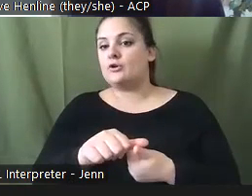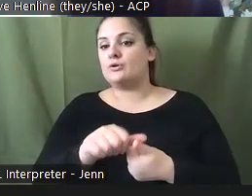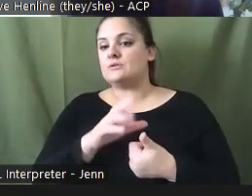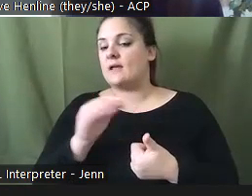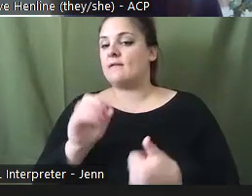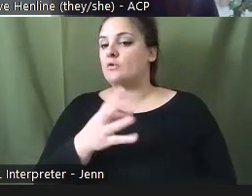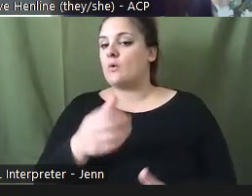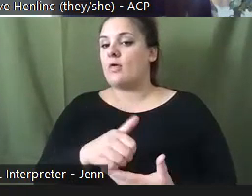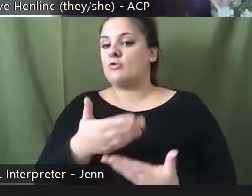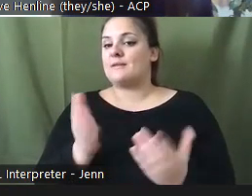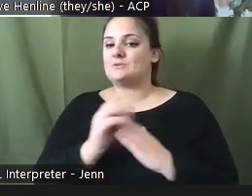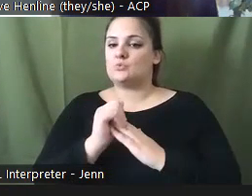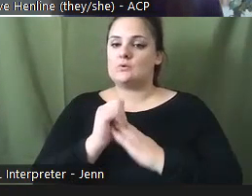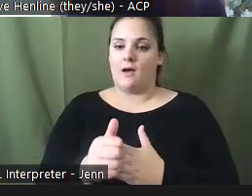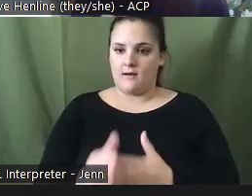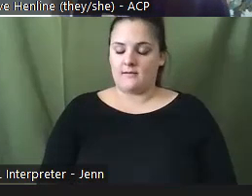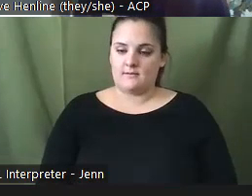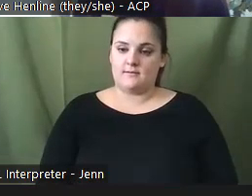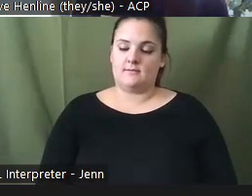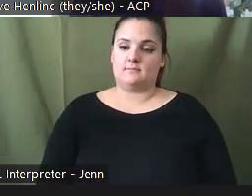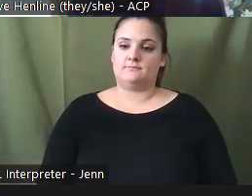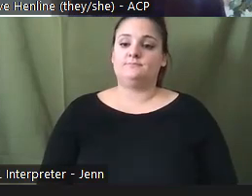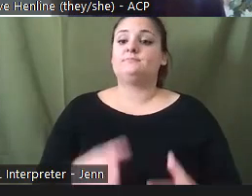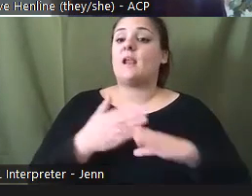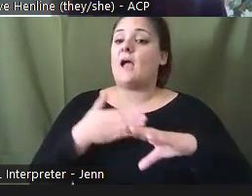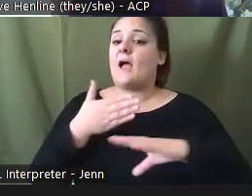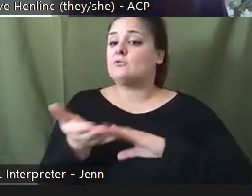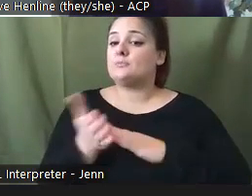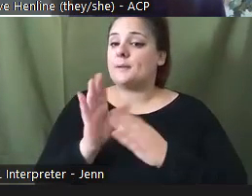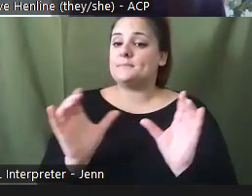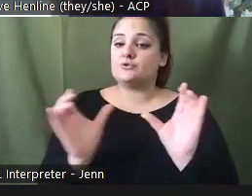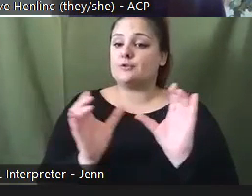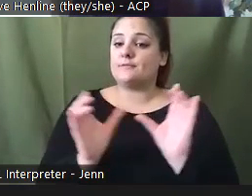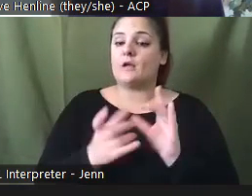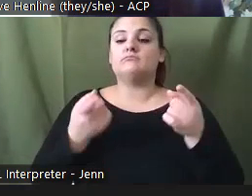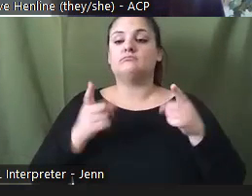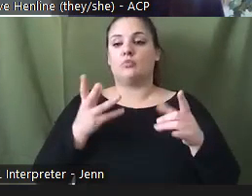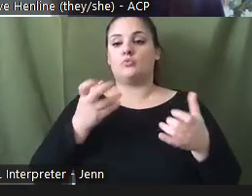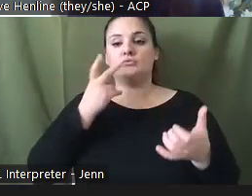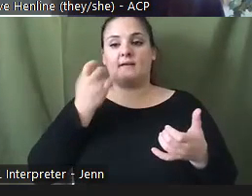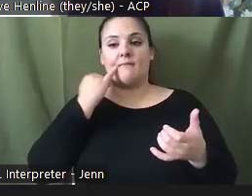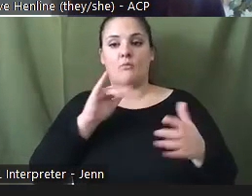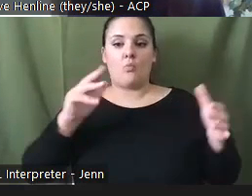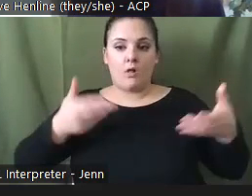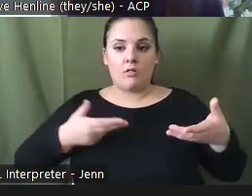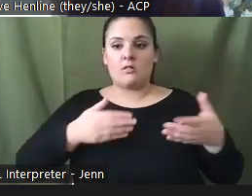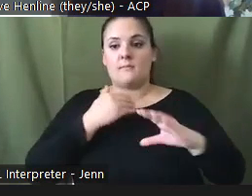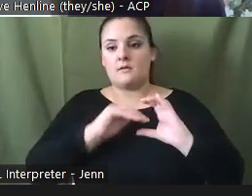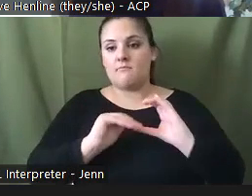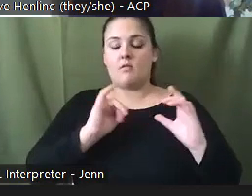guides. After certification, you will receive that welcome email and electronic, as well as physical,